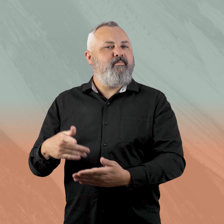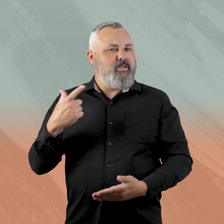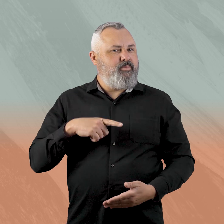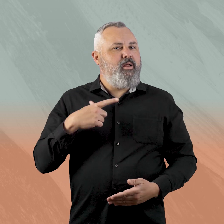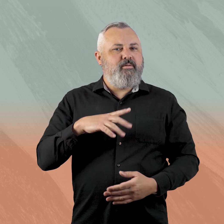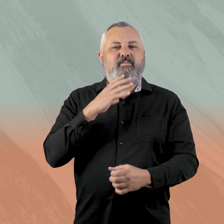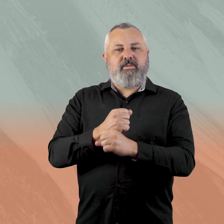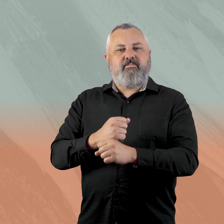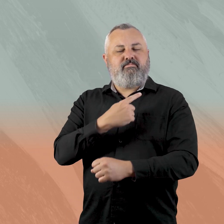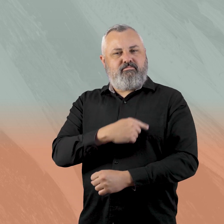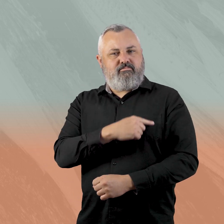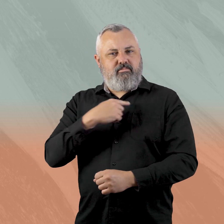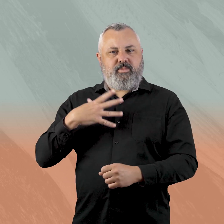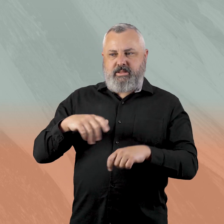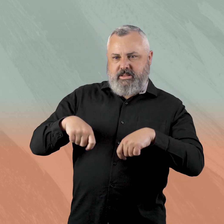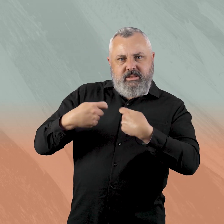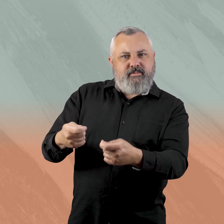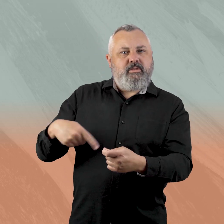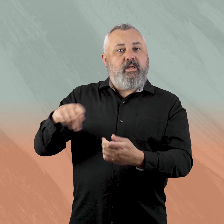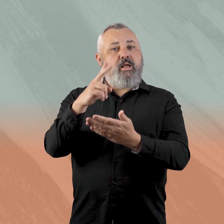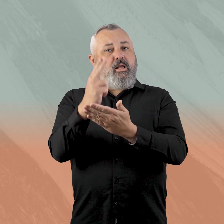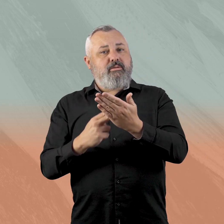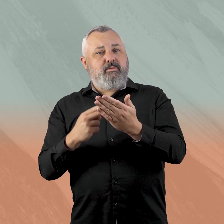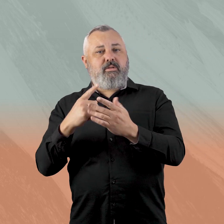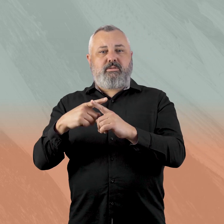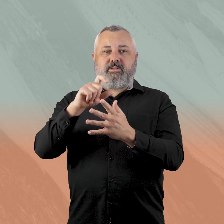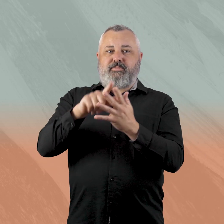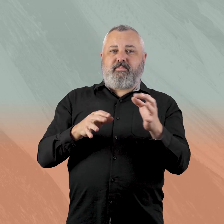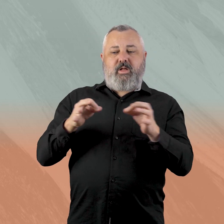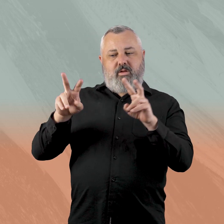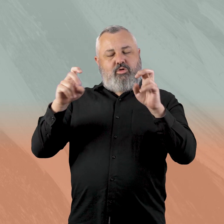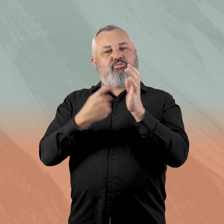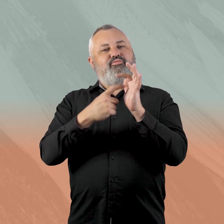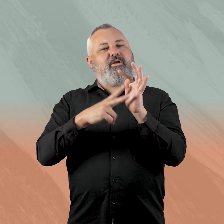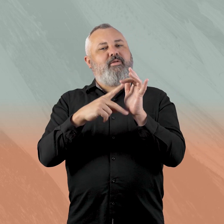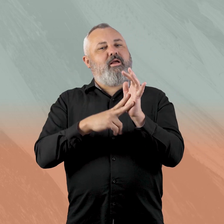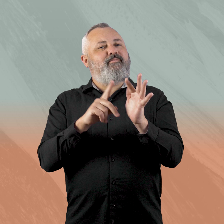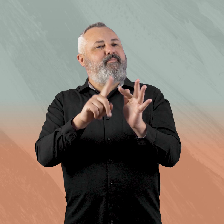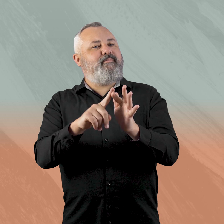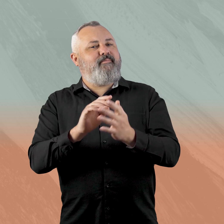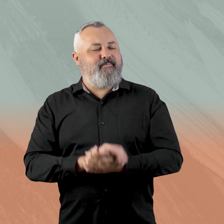This is why the Government committed to deliver an Arts and Disability Associated Plan in Revive.